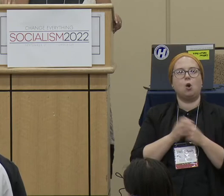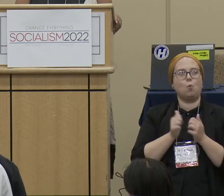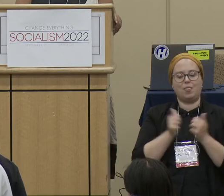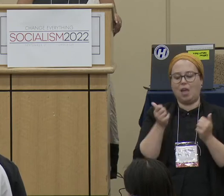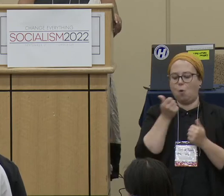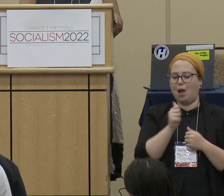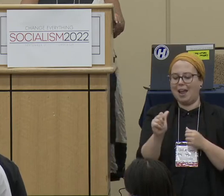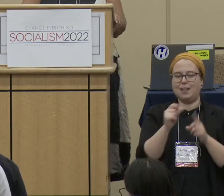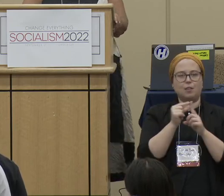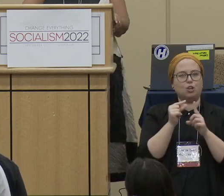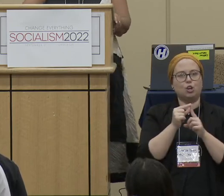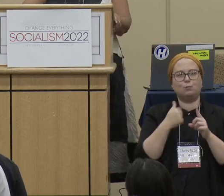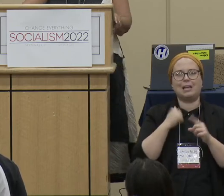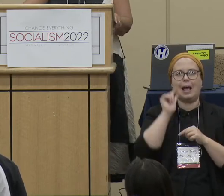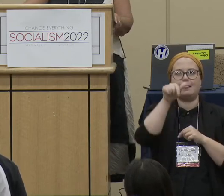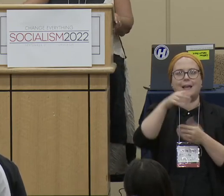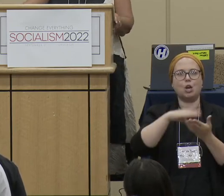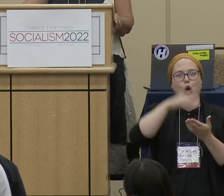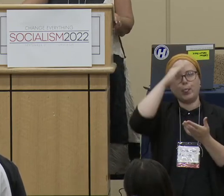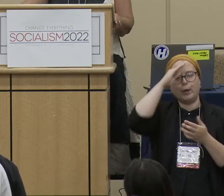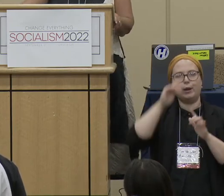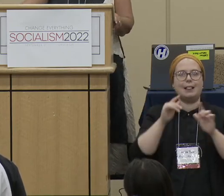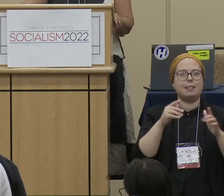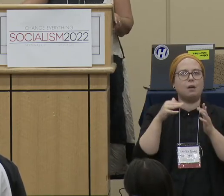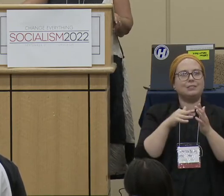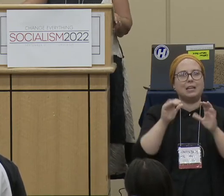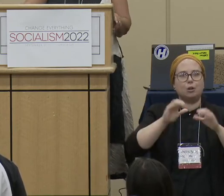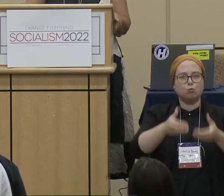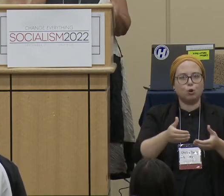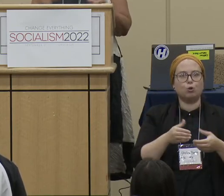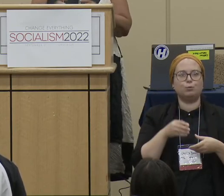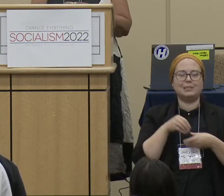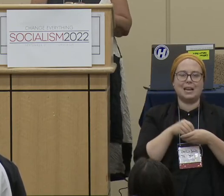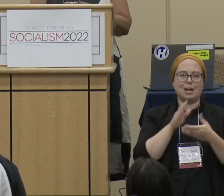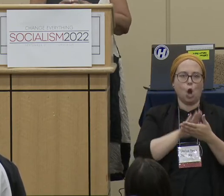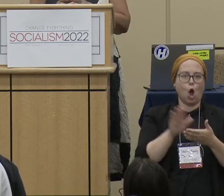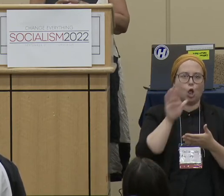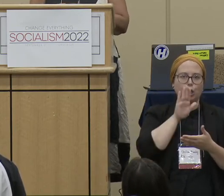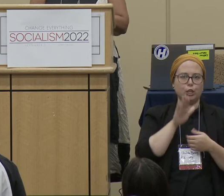the terms that I later learned in left study groups and in